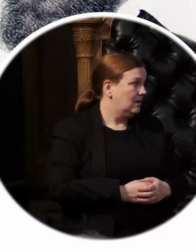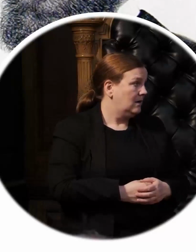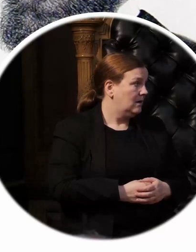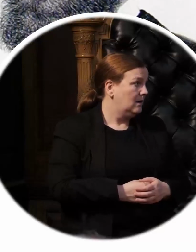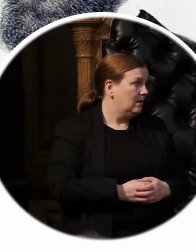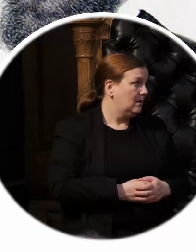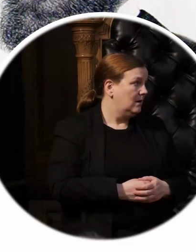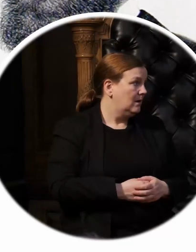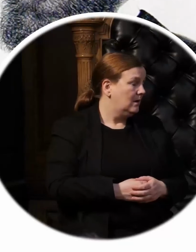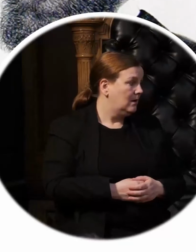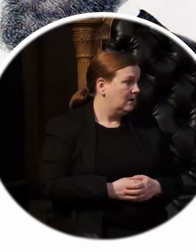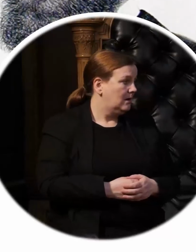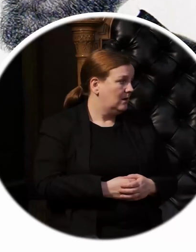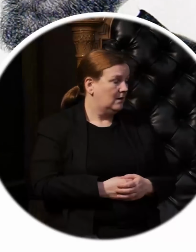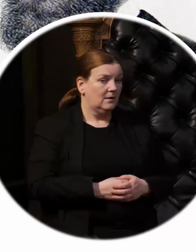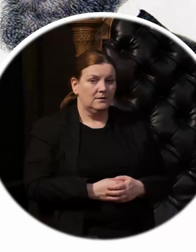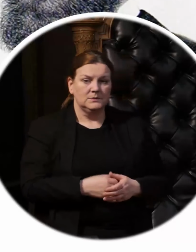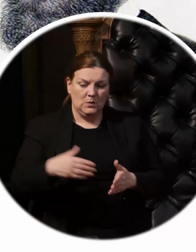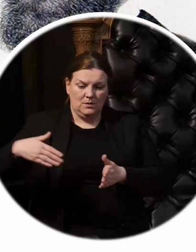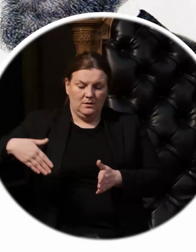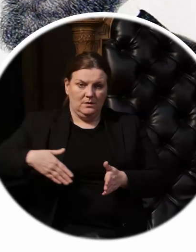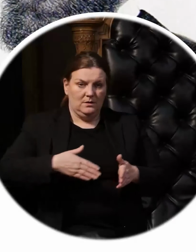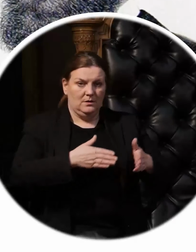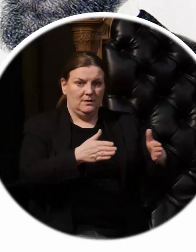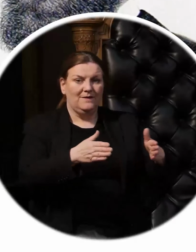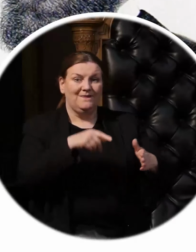This here is a pontoon bridge.